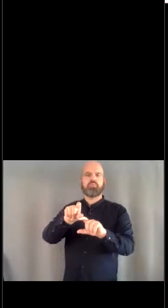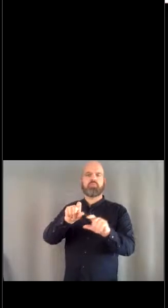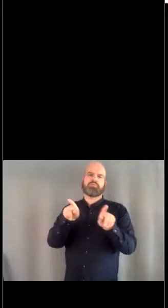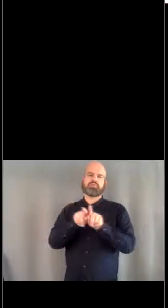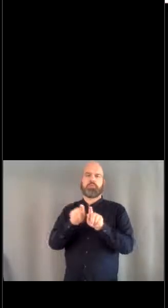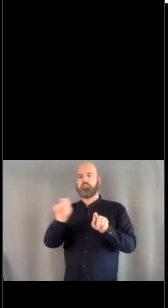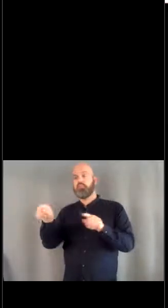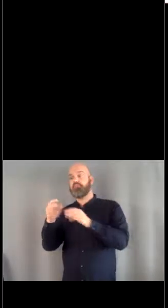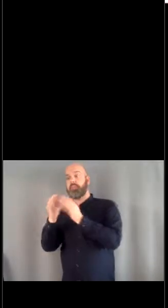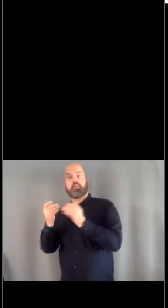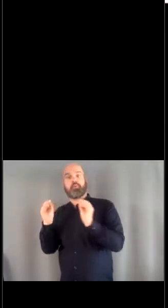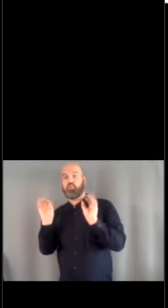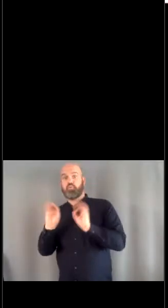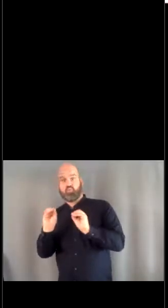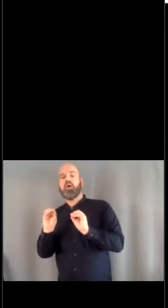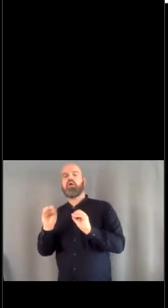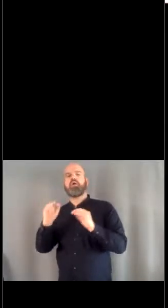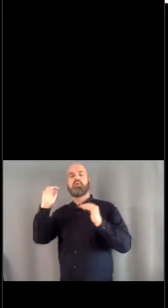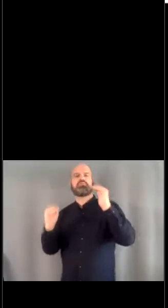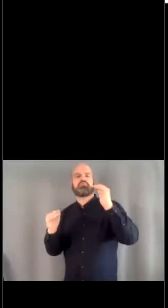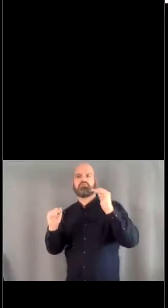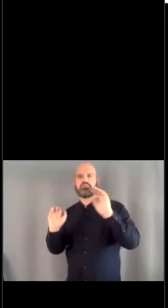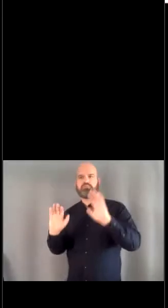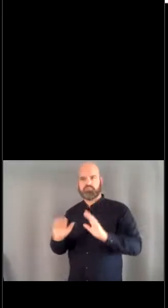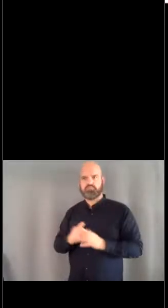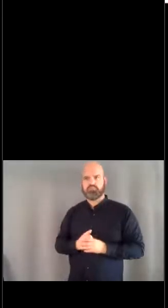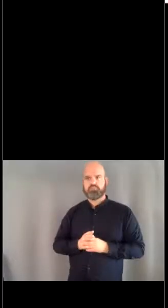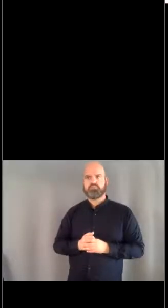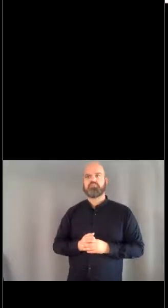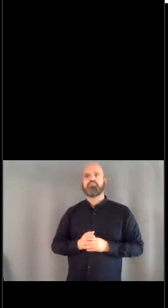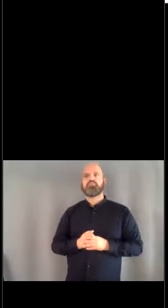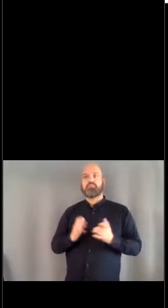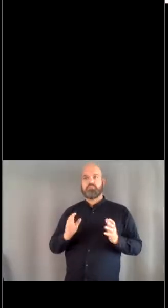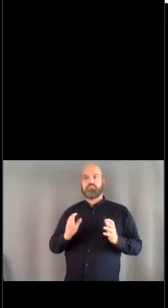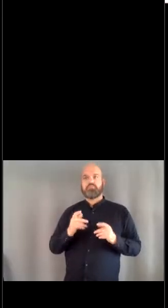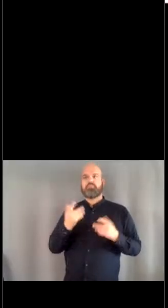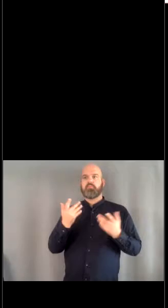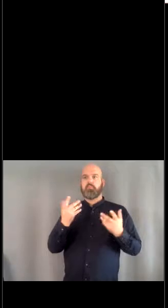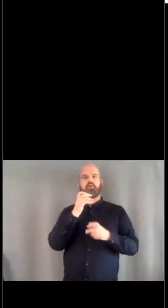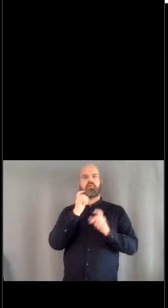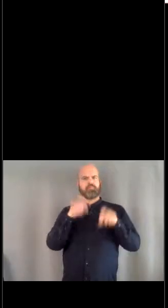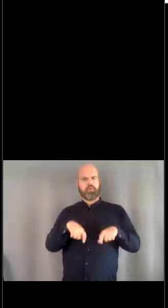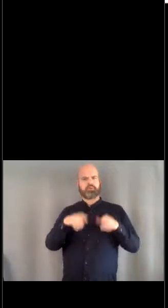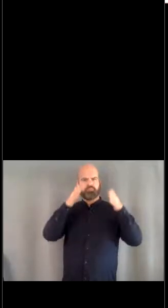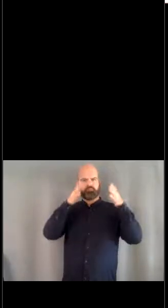a universal disability benefit compatible with work, the support services, caregiver allowance,